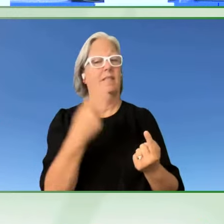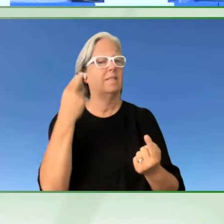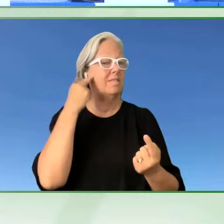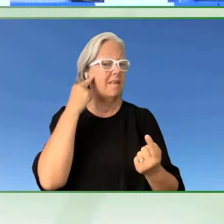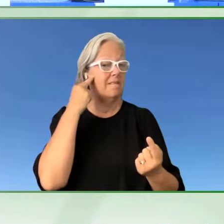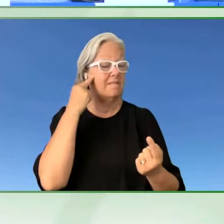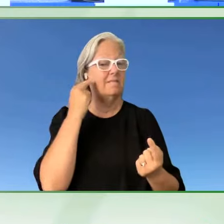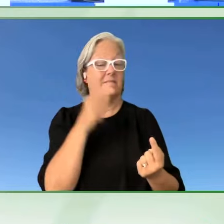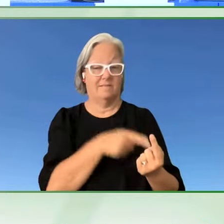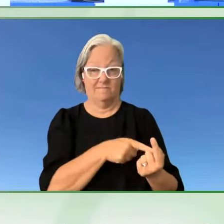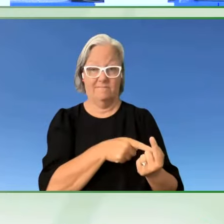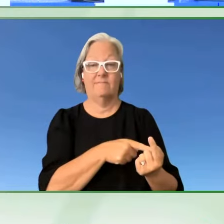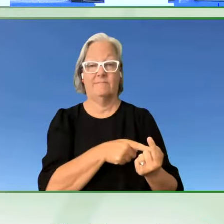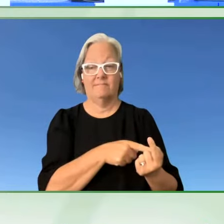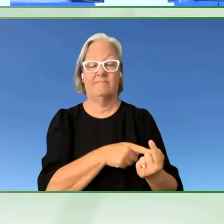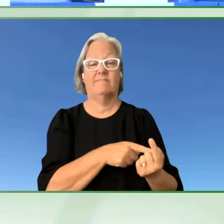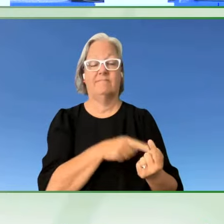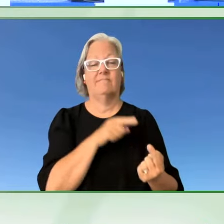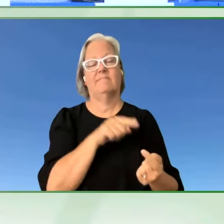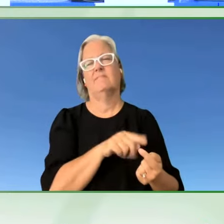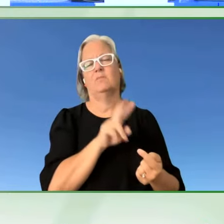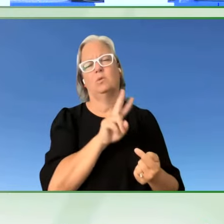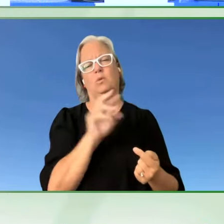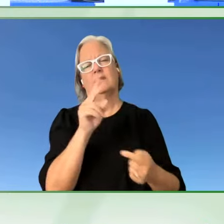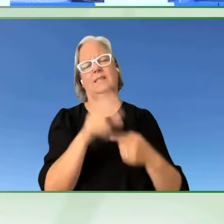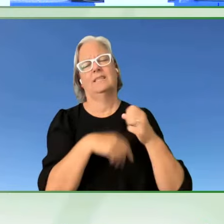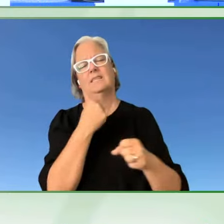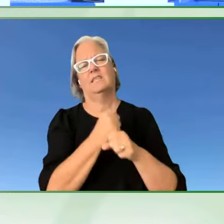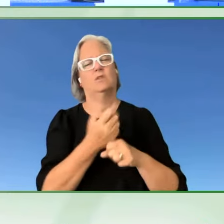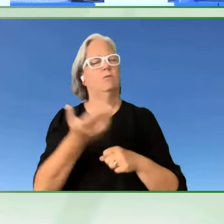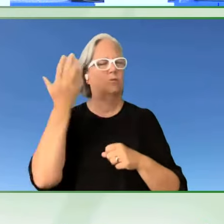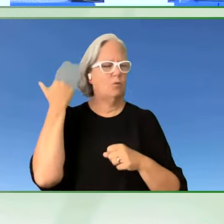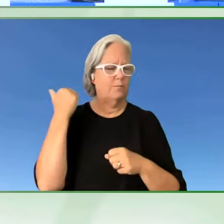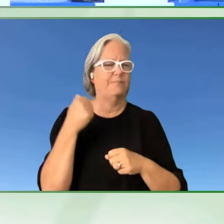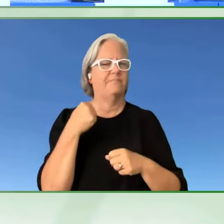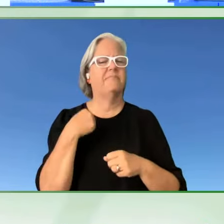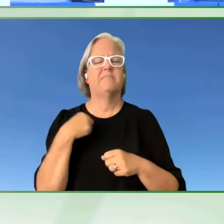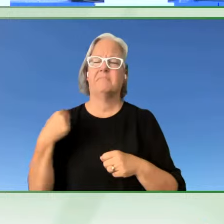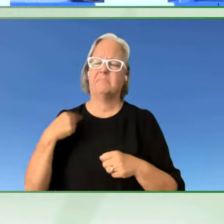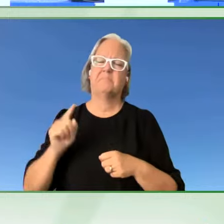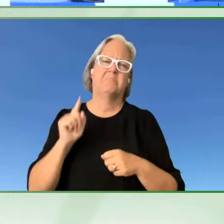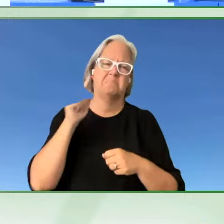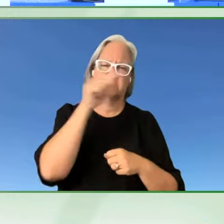created a positive perception of people with disabilities.